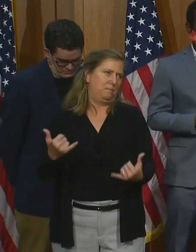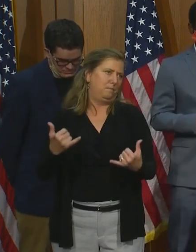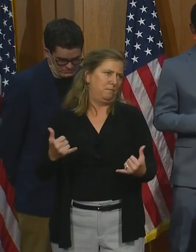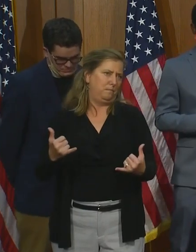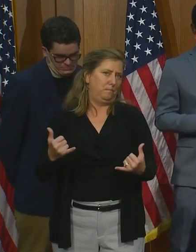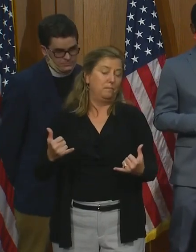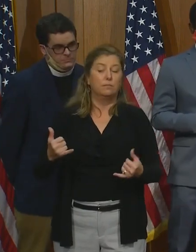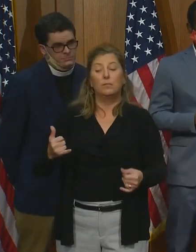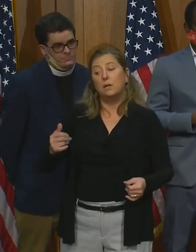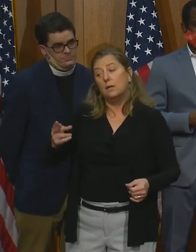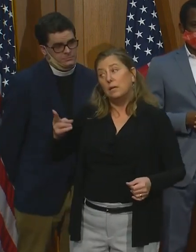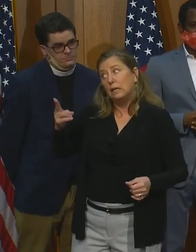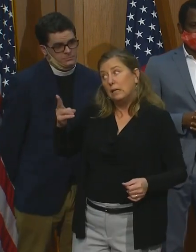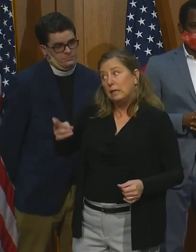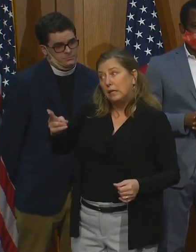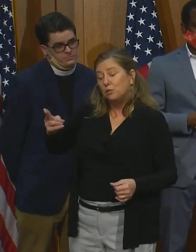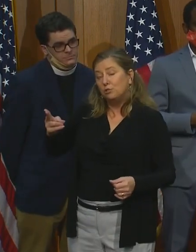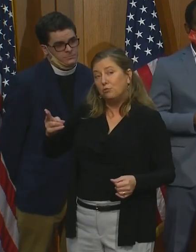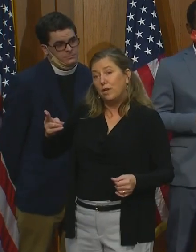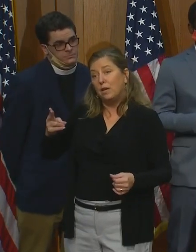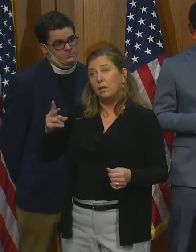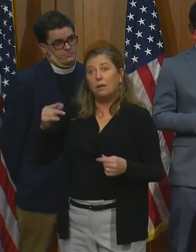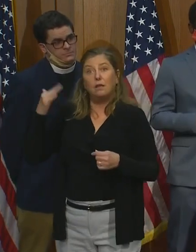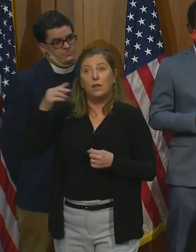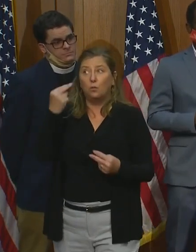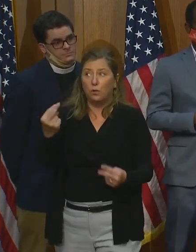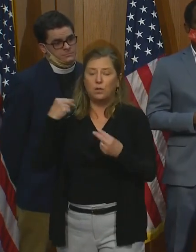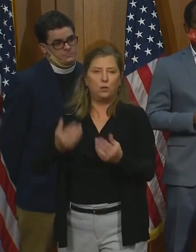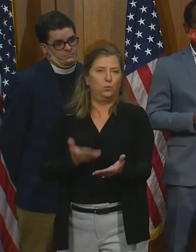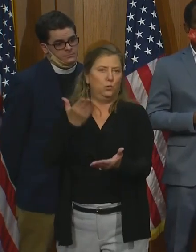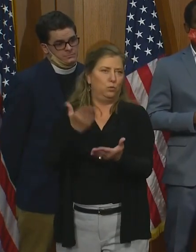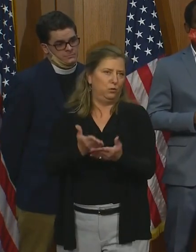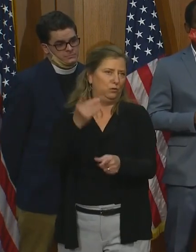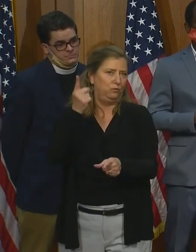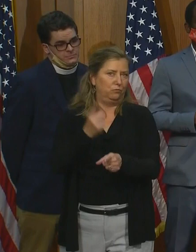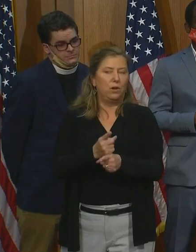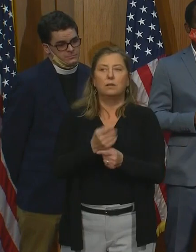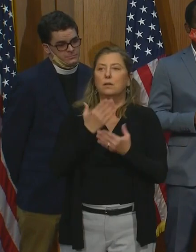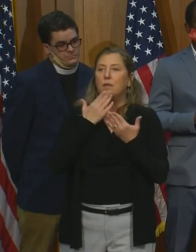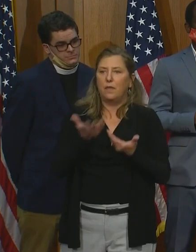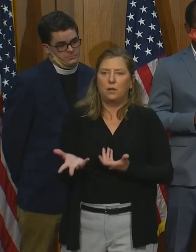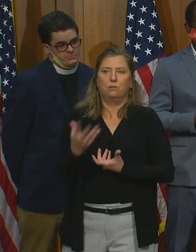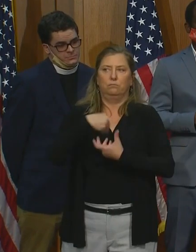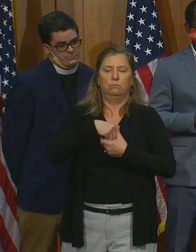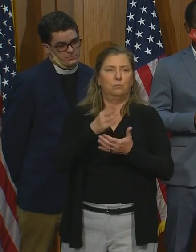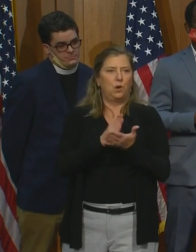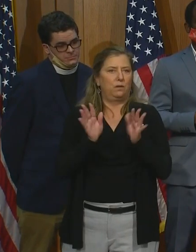ALL KNOW IT'S TIME. AND HISTORY